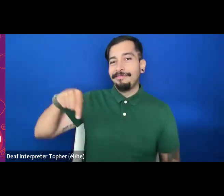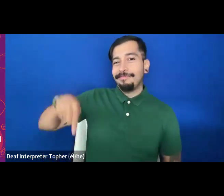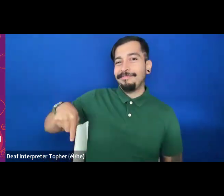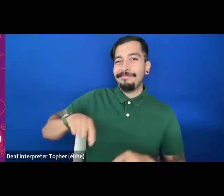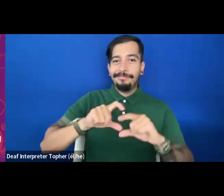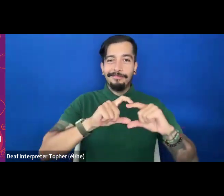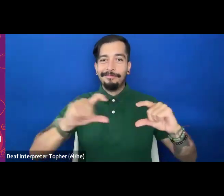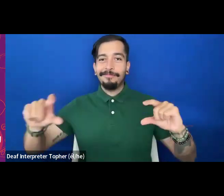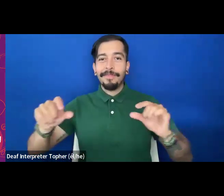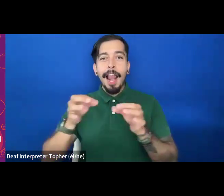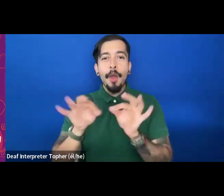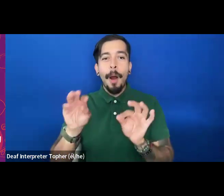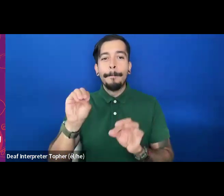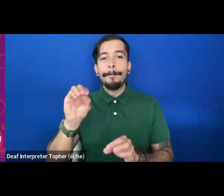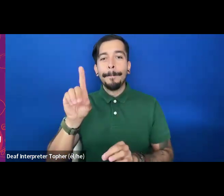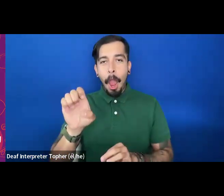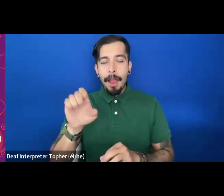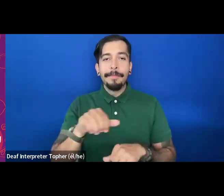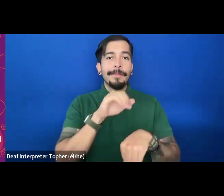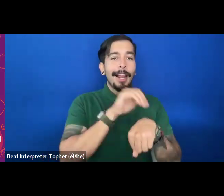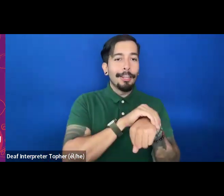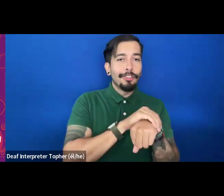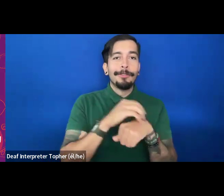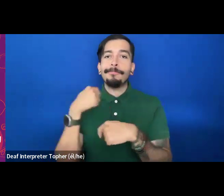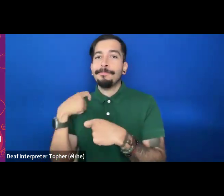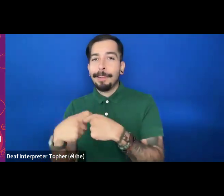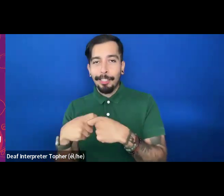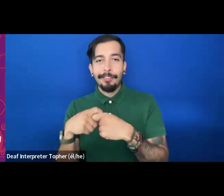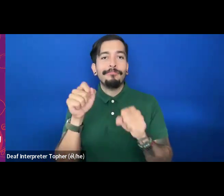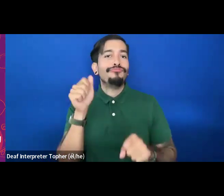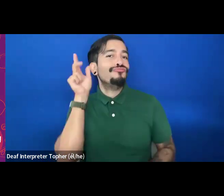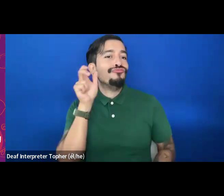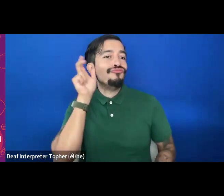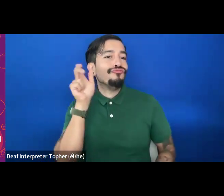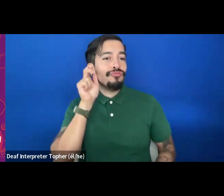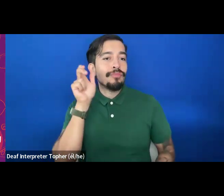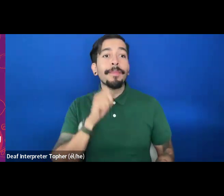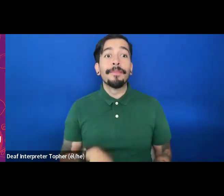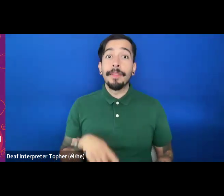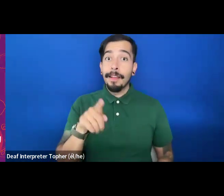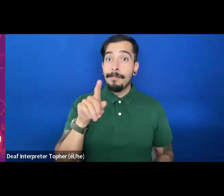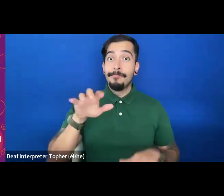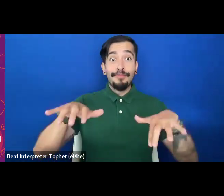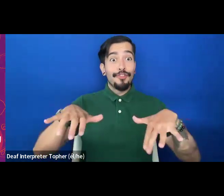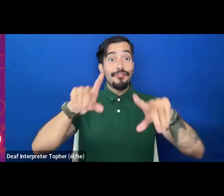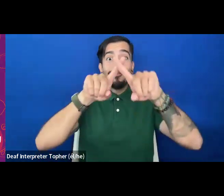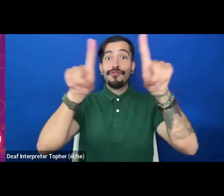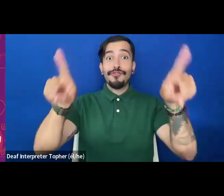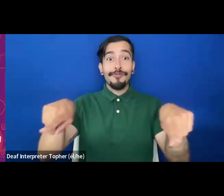Um, some instructions, if you are on a computer, click on the World icon that says Interpretation